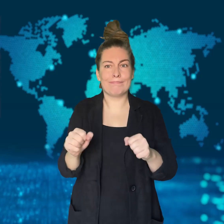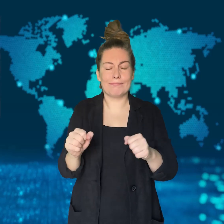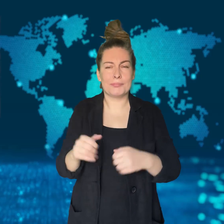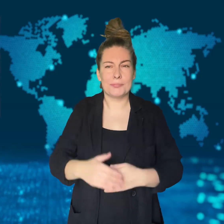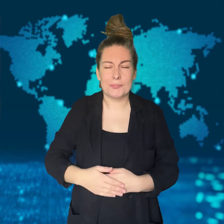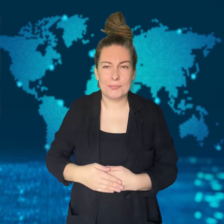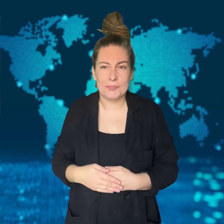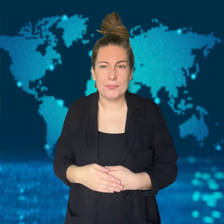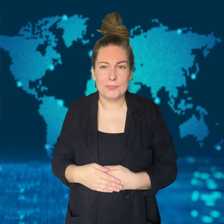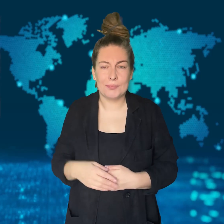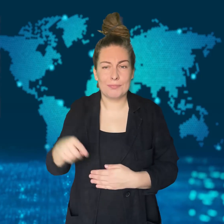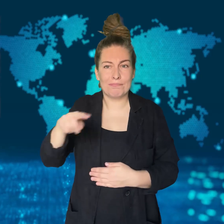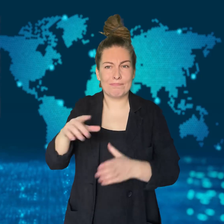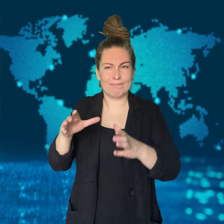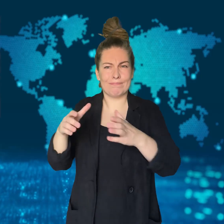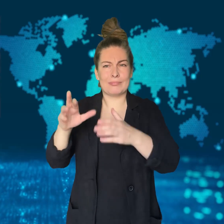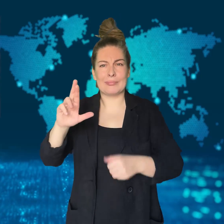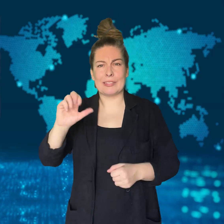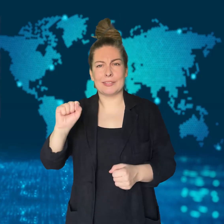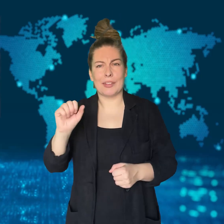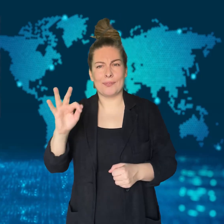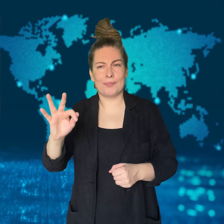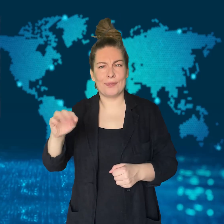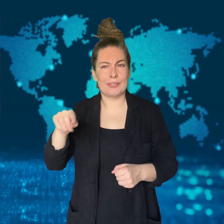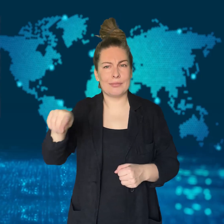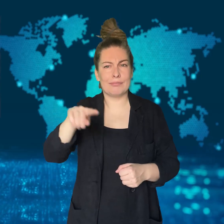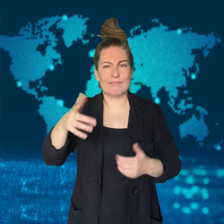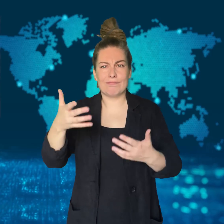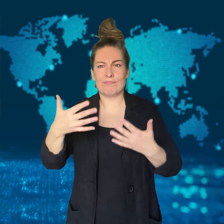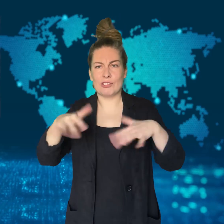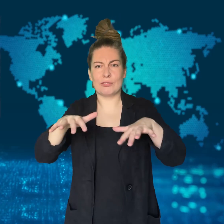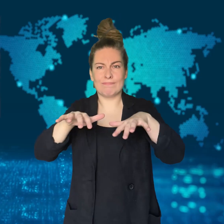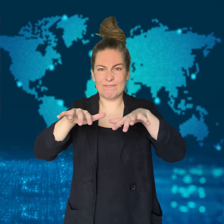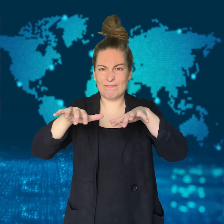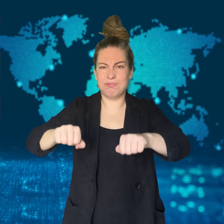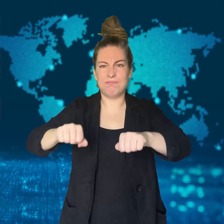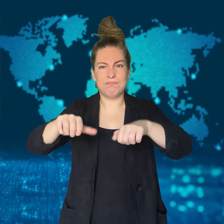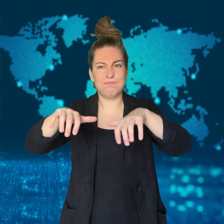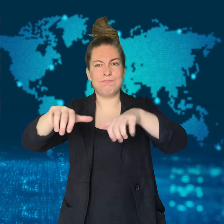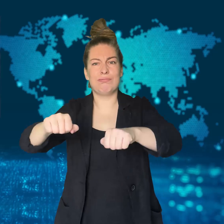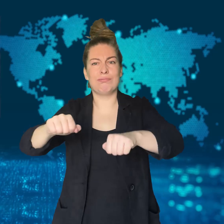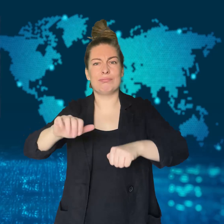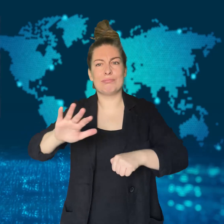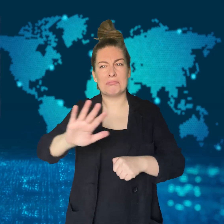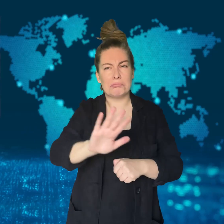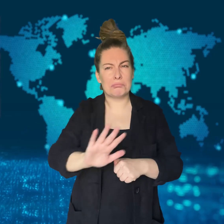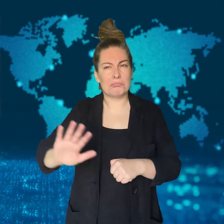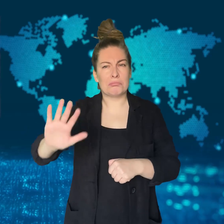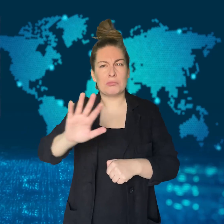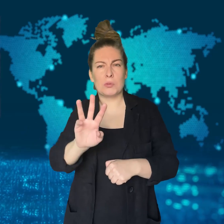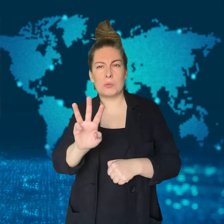their basic needs such as food and healthcare.